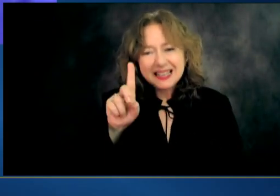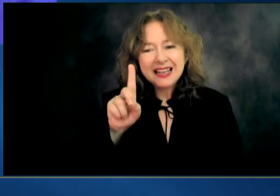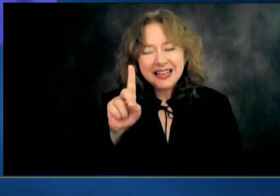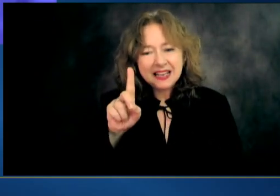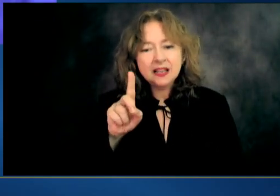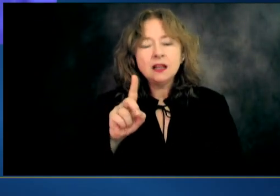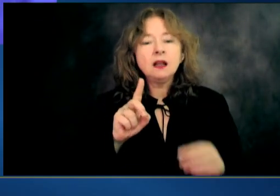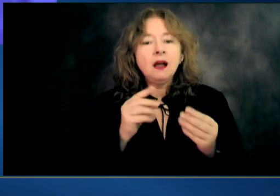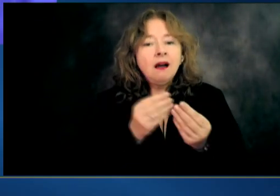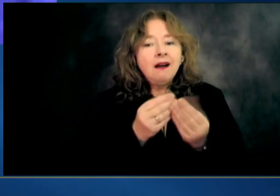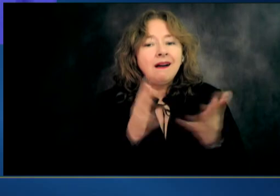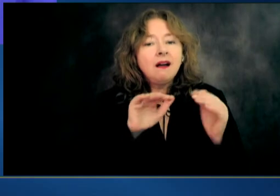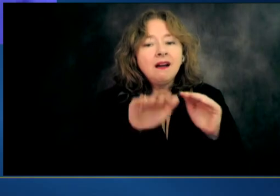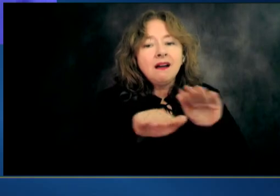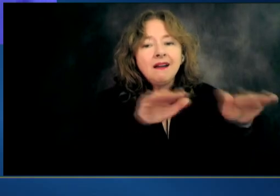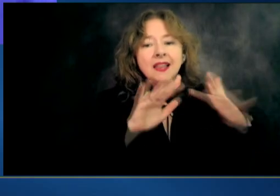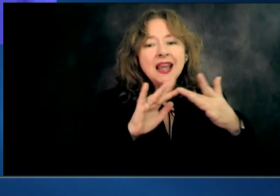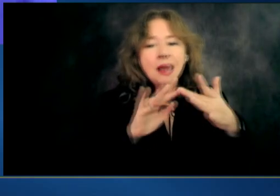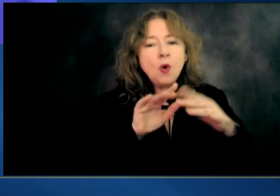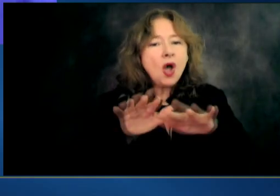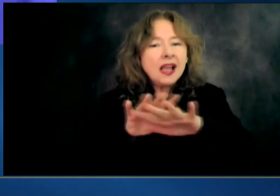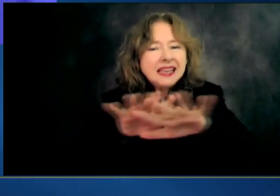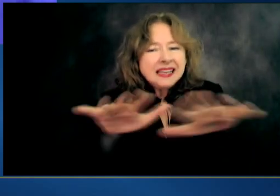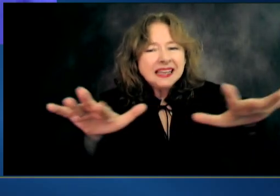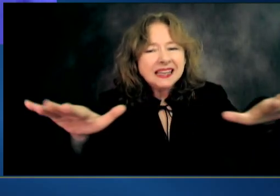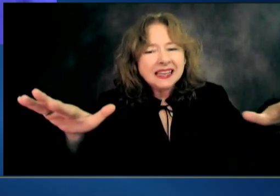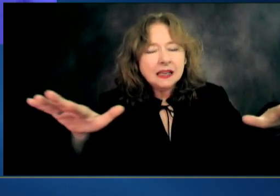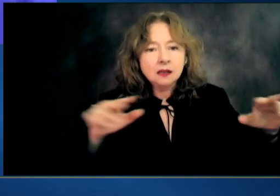because some people think they have to suffer through this by themselves. So,